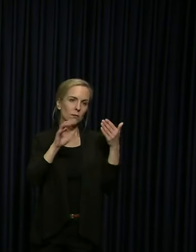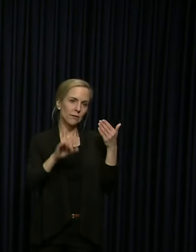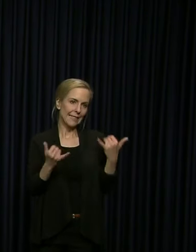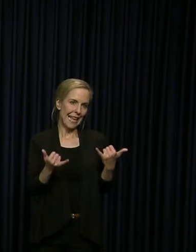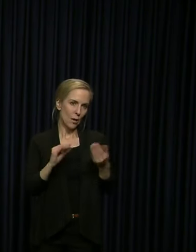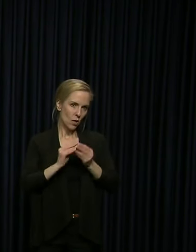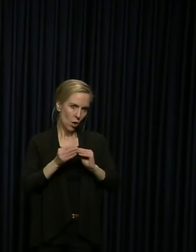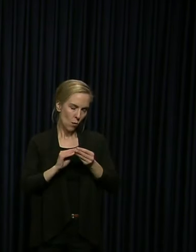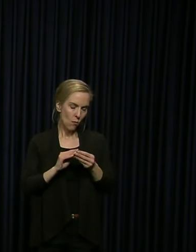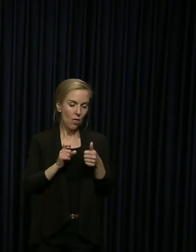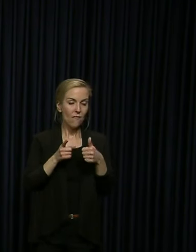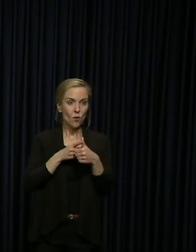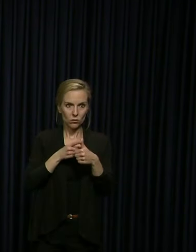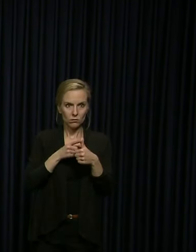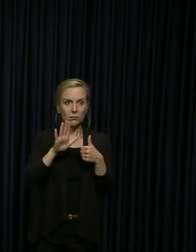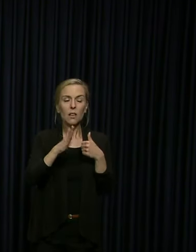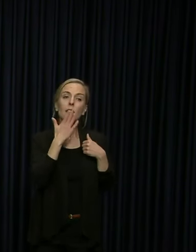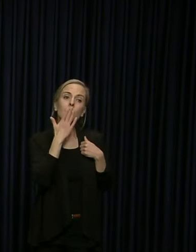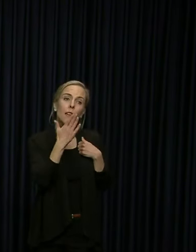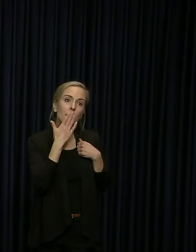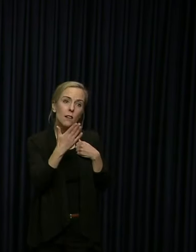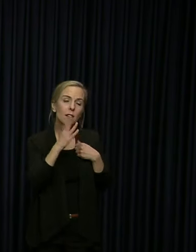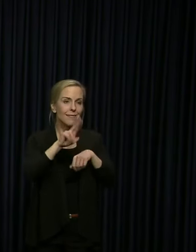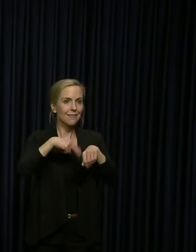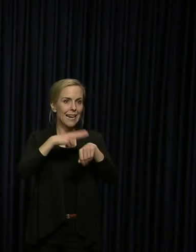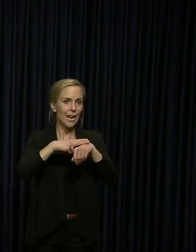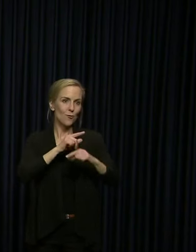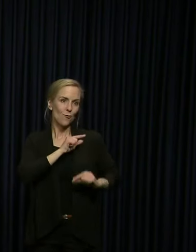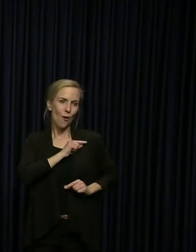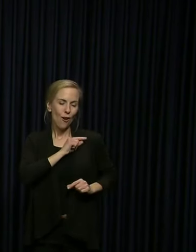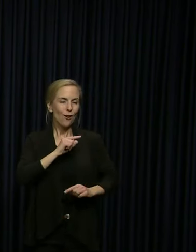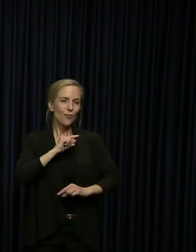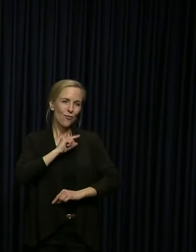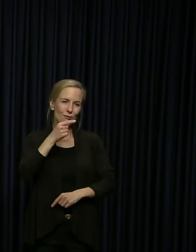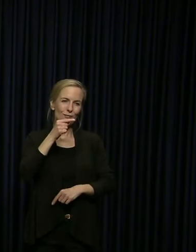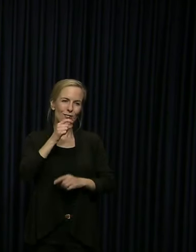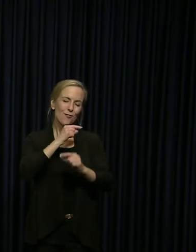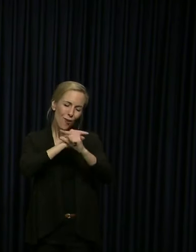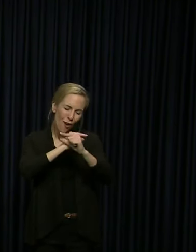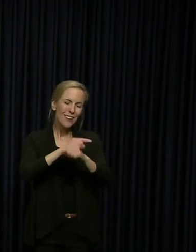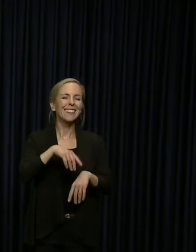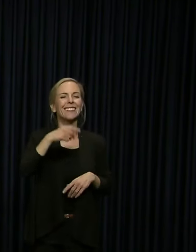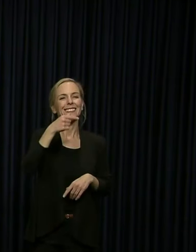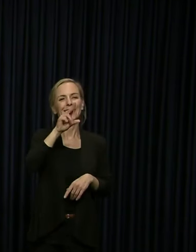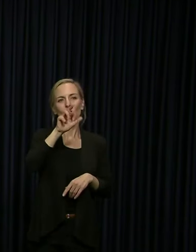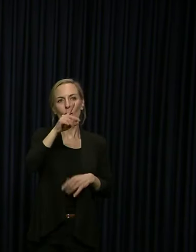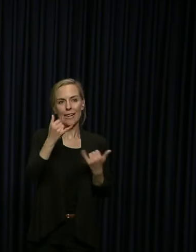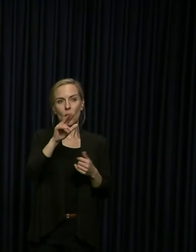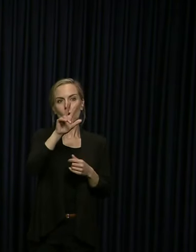WEEK. THIS WILL BE NEXT DAY TESTING.